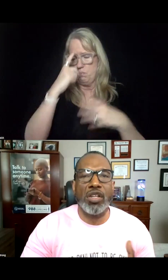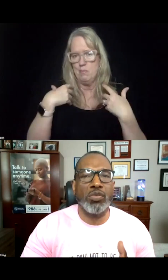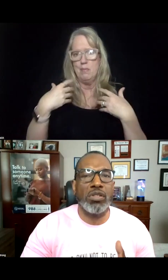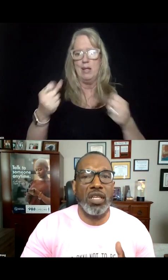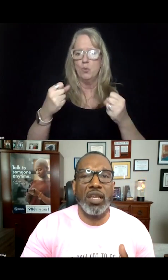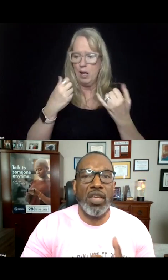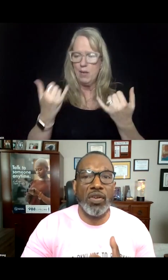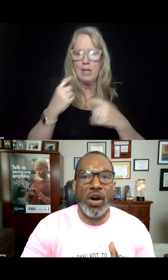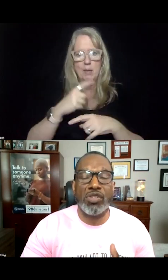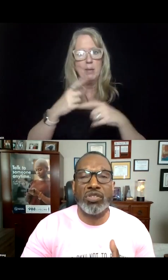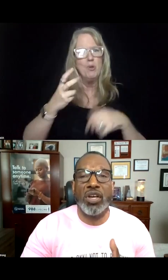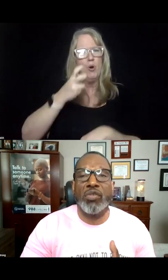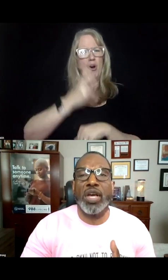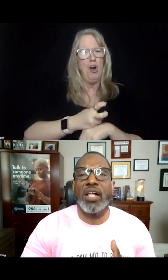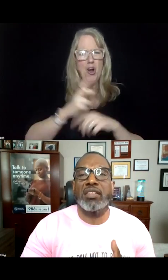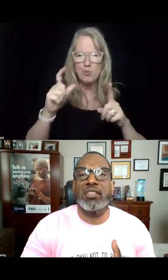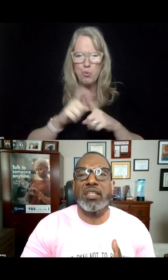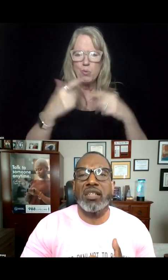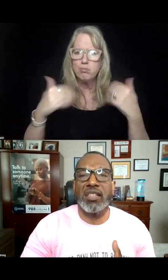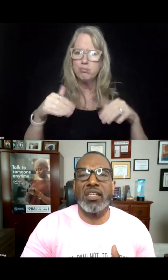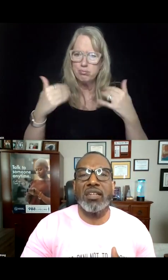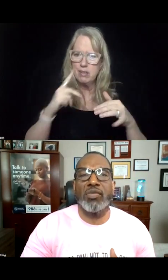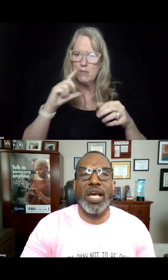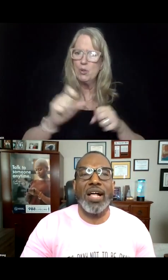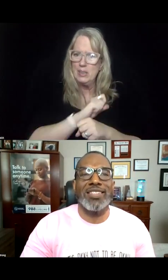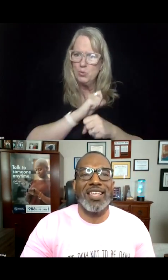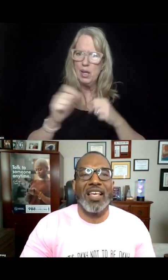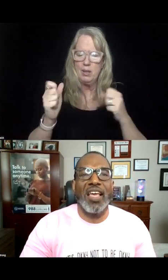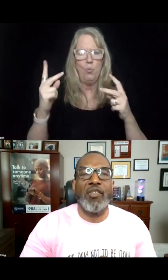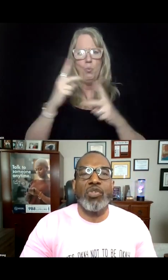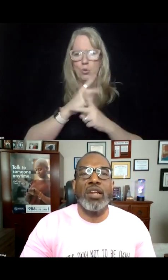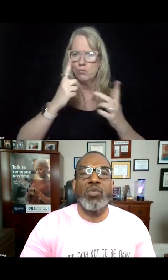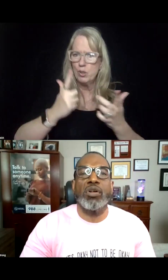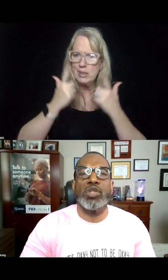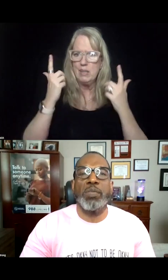HARSH WORDS TO HEAR AND REALITIES THAT ARE HARDER TO LIVE. REALITIES THAT ARE HARDER FOR PEOPLE WITH MINORITIES.